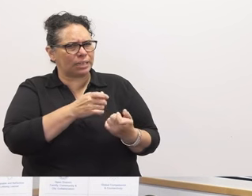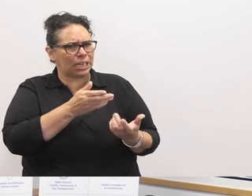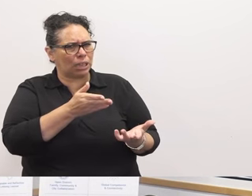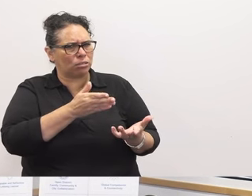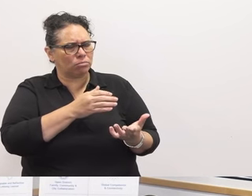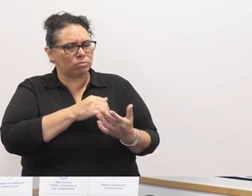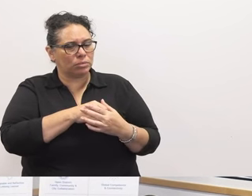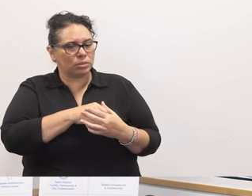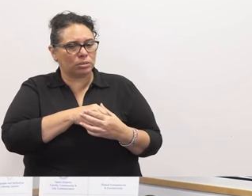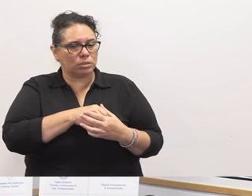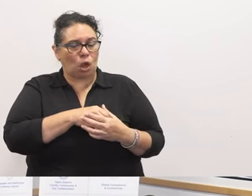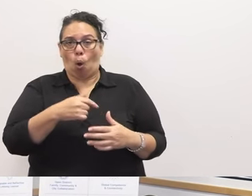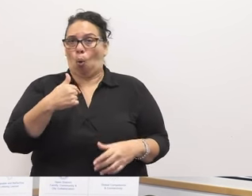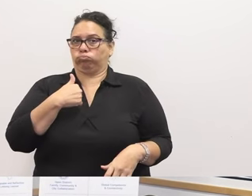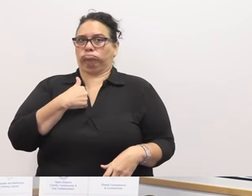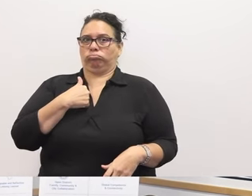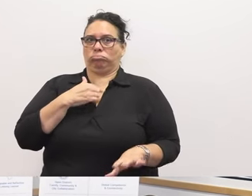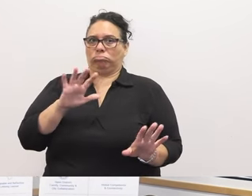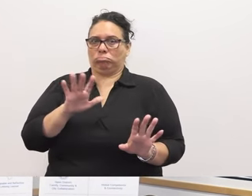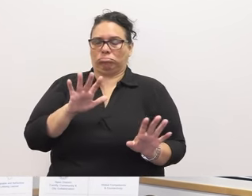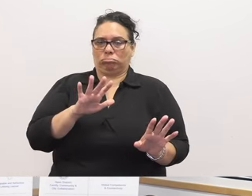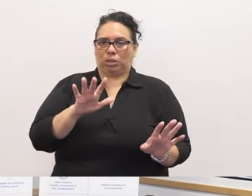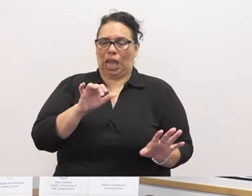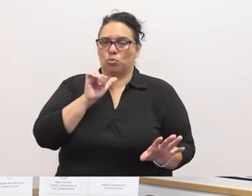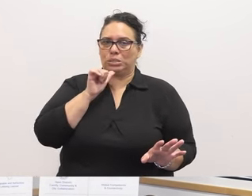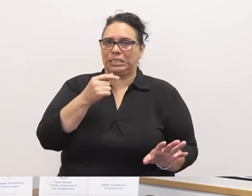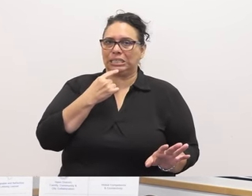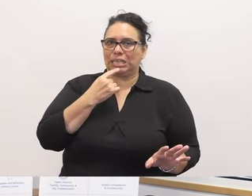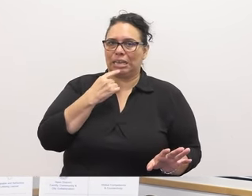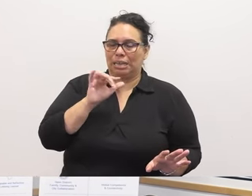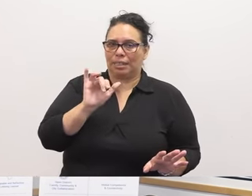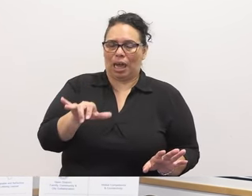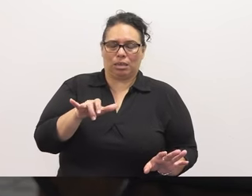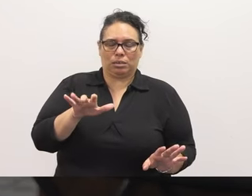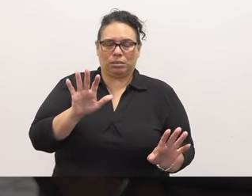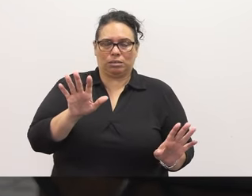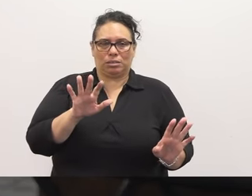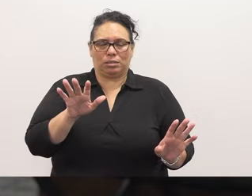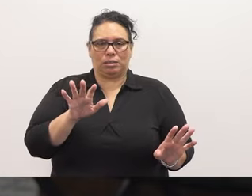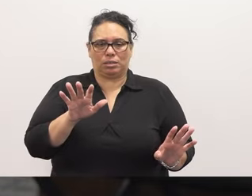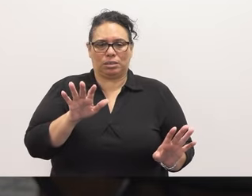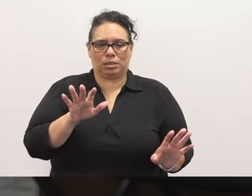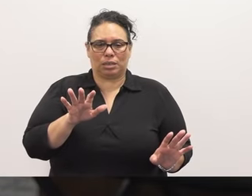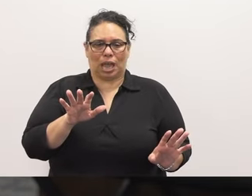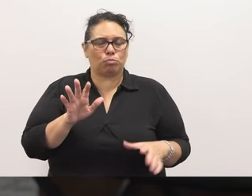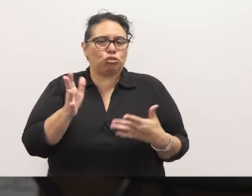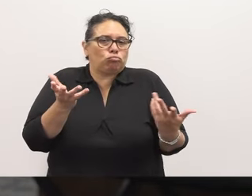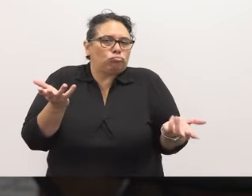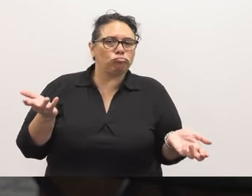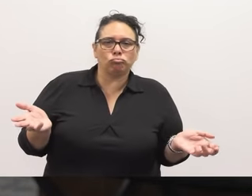No, I wasn't saying that there- No, no, yeah, I know. Wasn't a community schools conversation. I was just talking about the principal